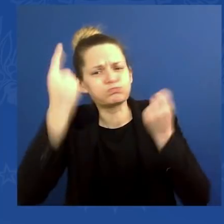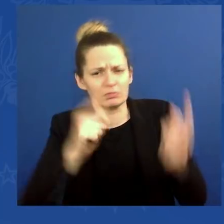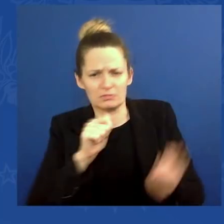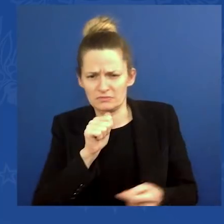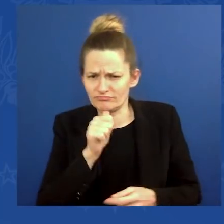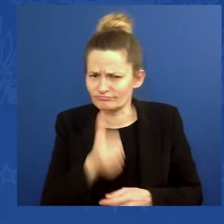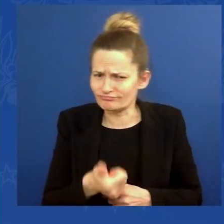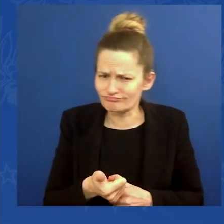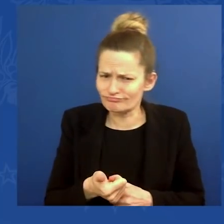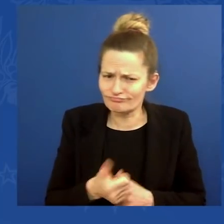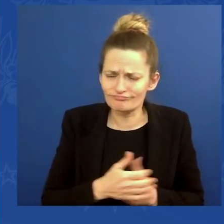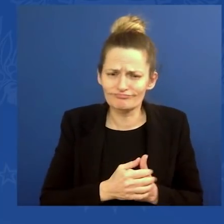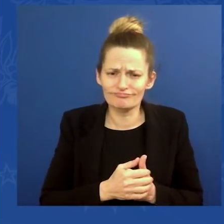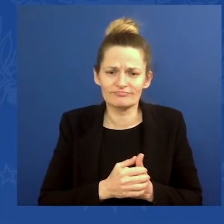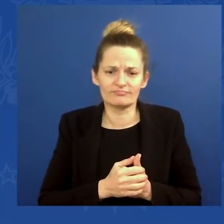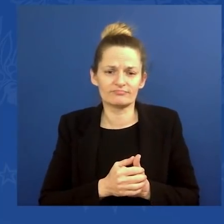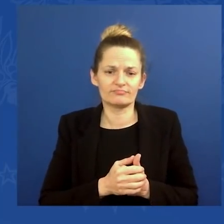where you came from was either viewed